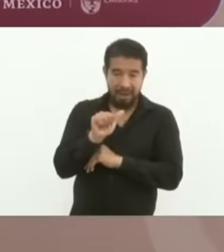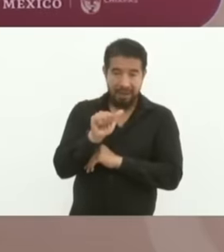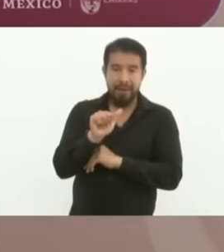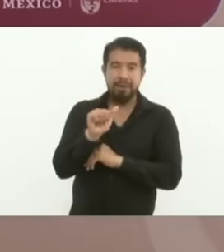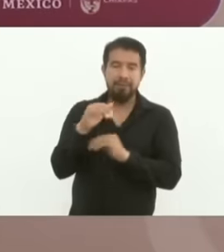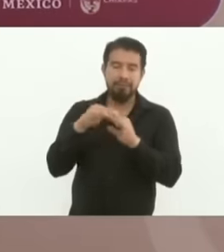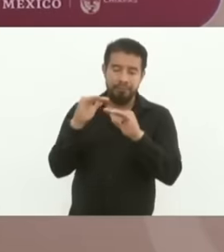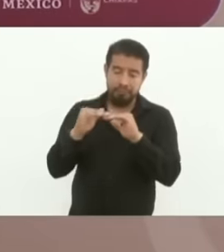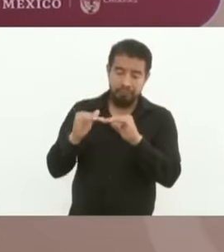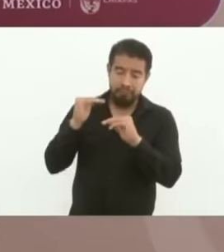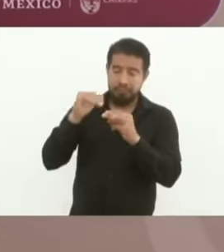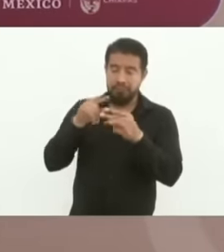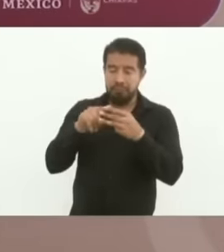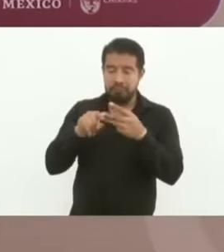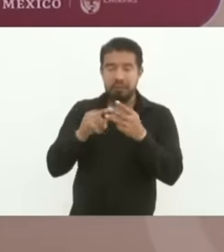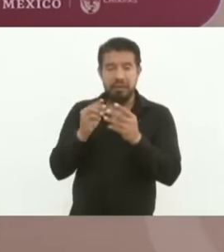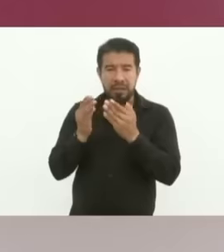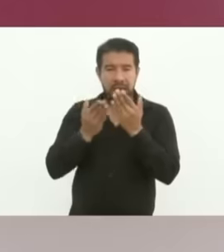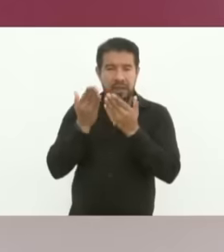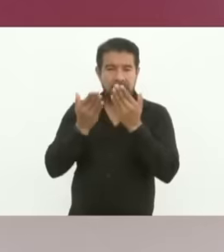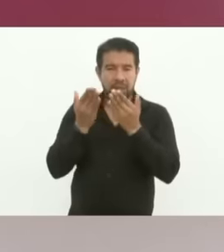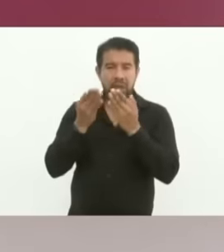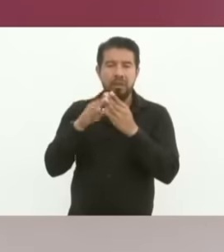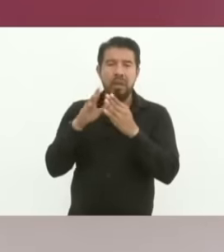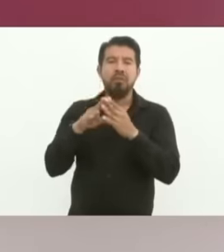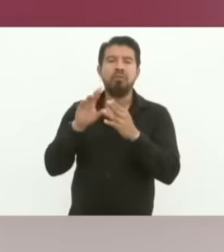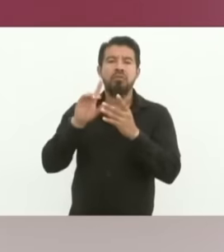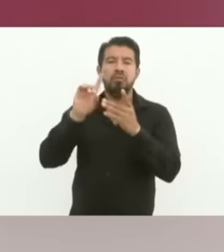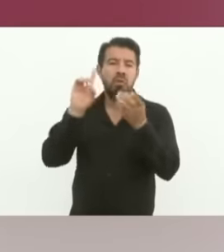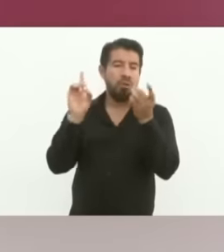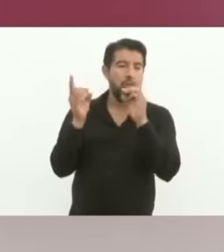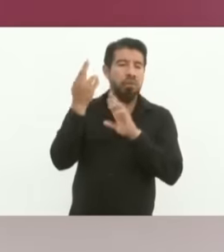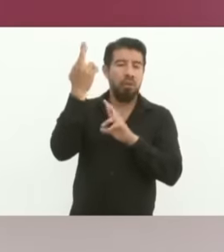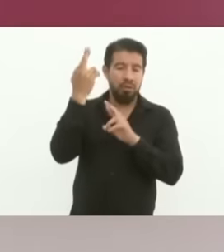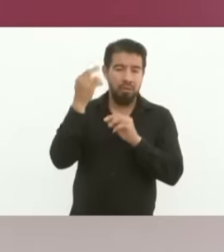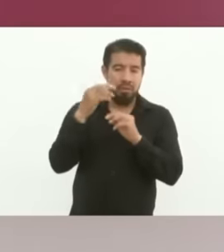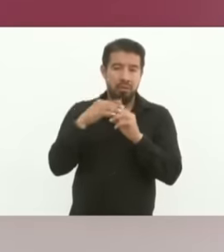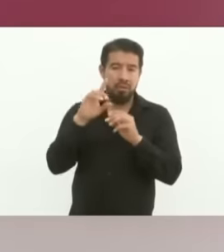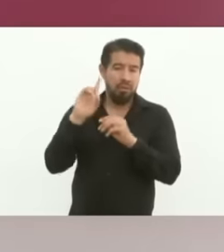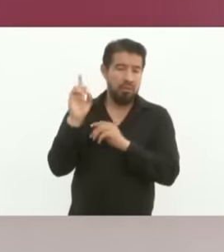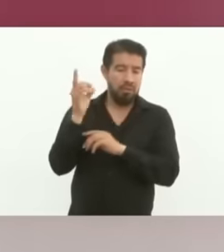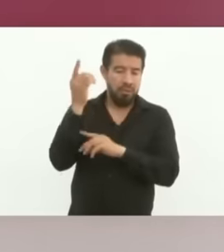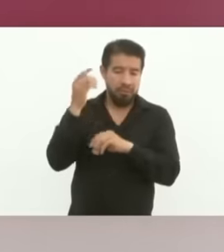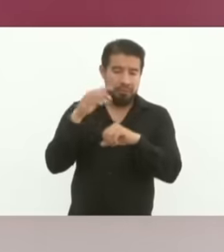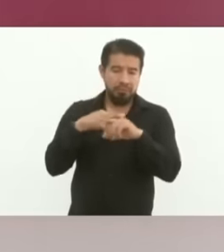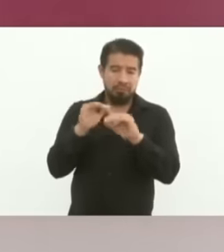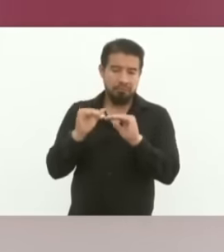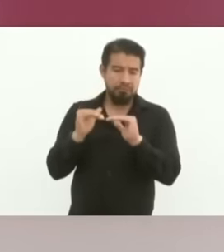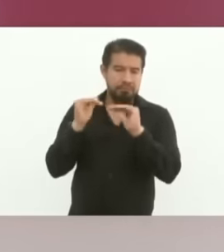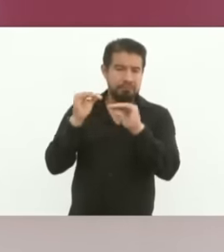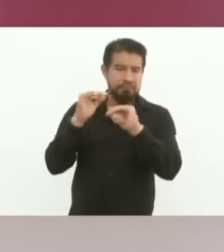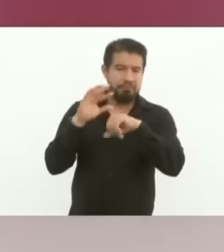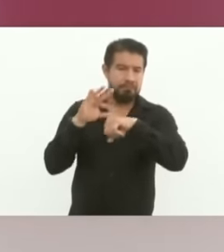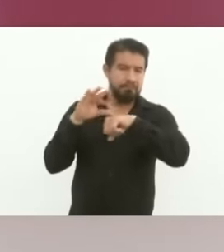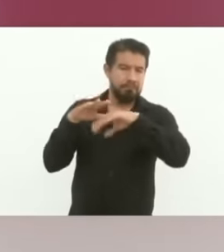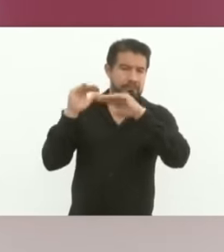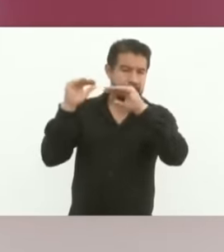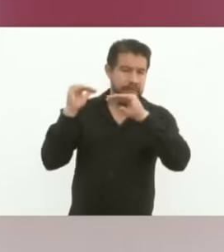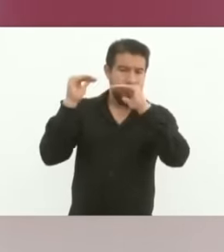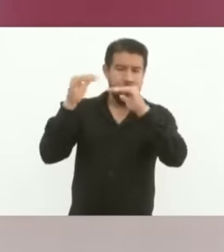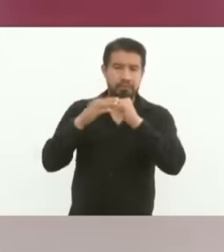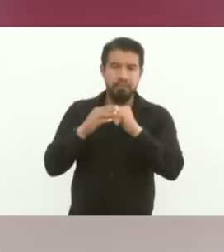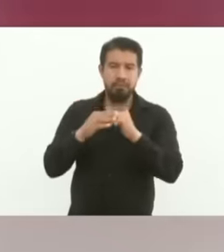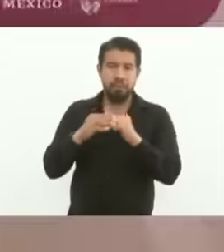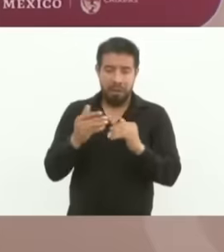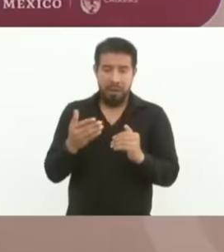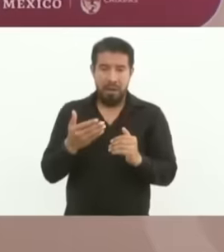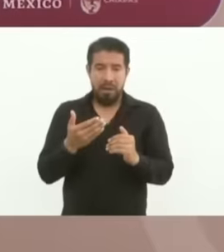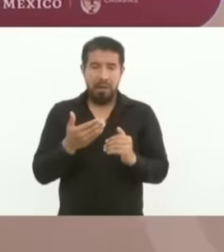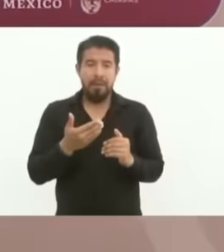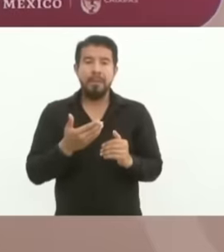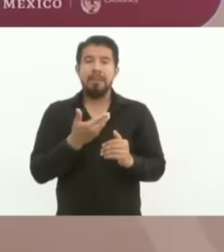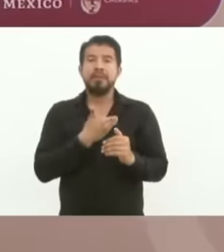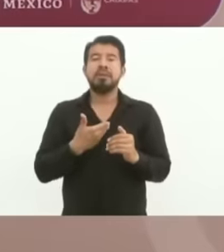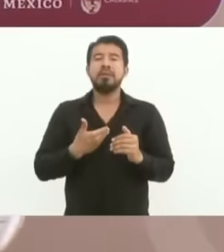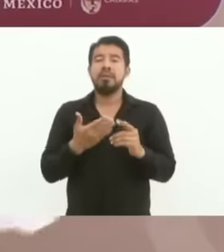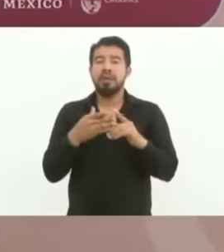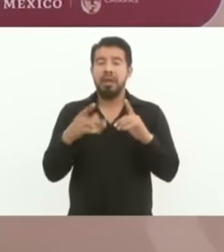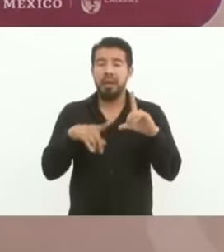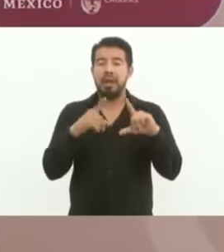it's already a doctorate, well, what do you think the next president is? What level does a doctor in